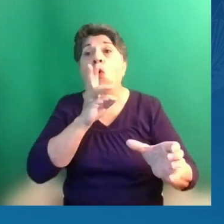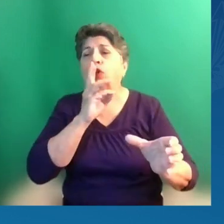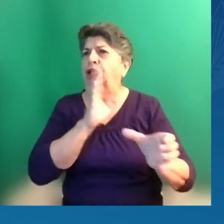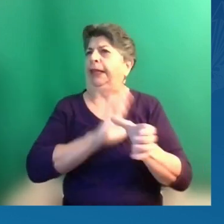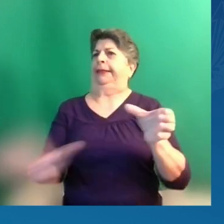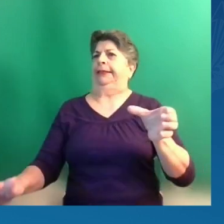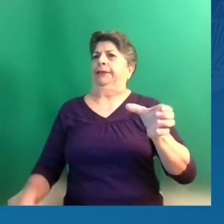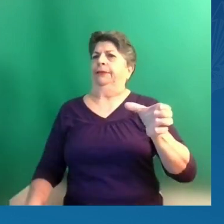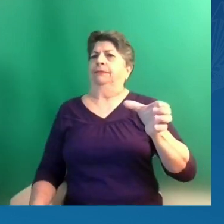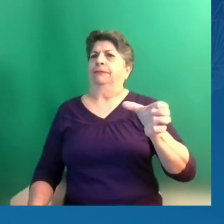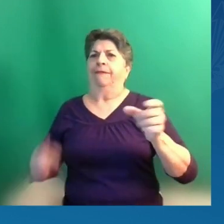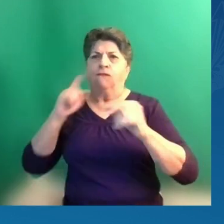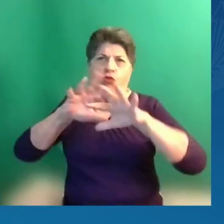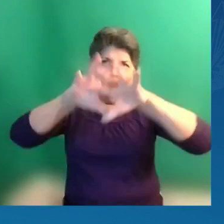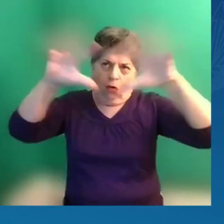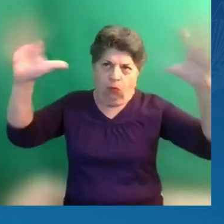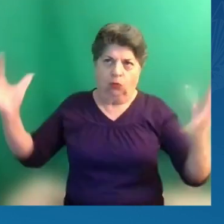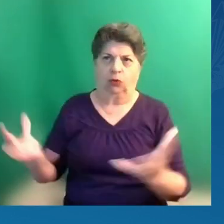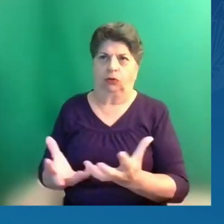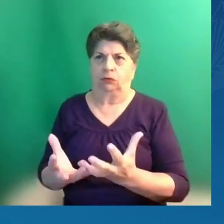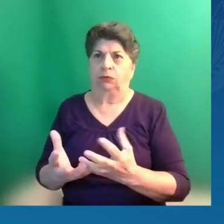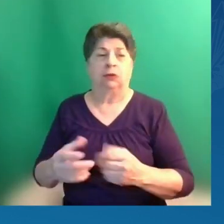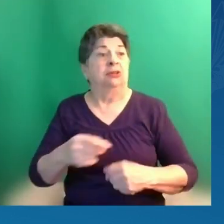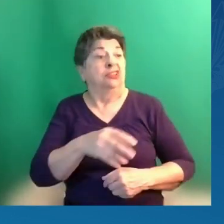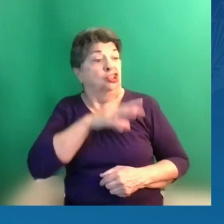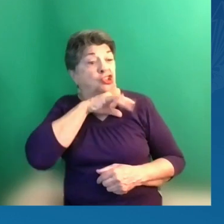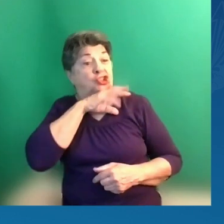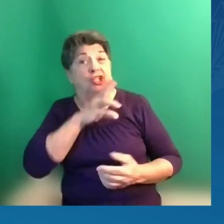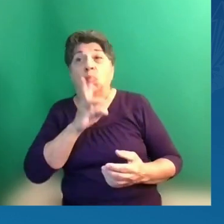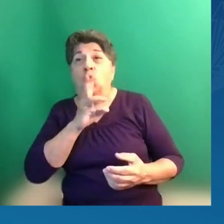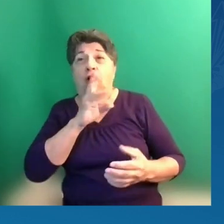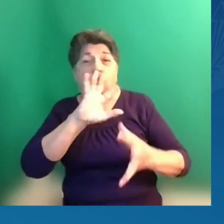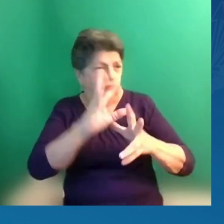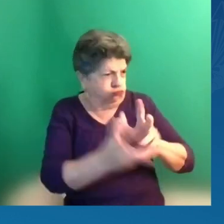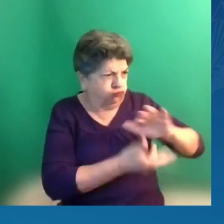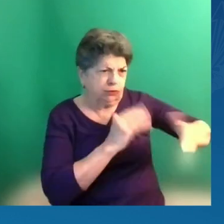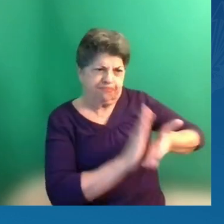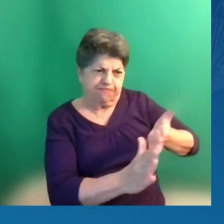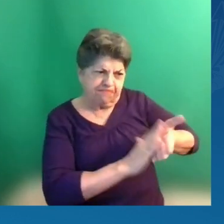The construction or replacement of nearly nearly 17,000 excuse me